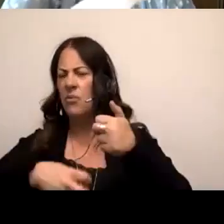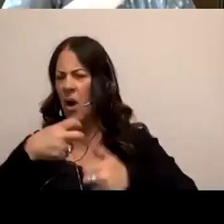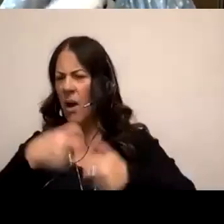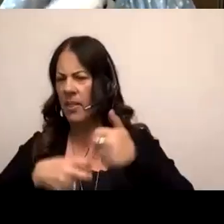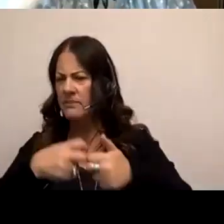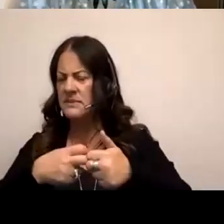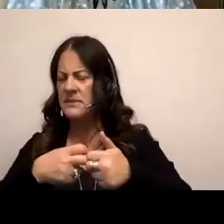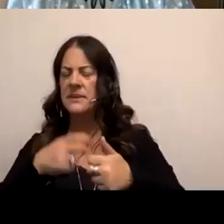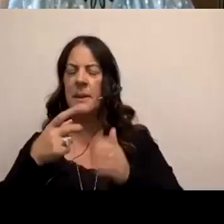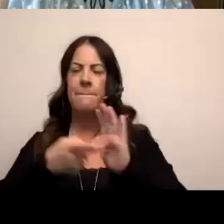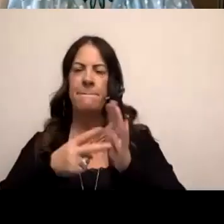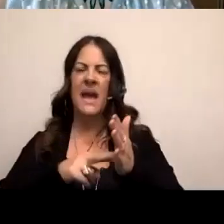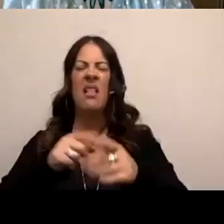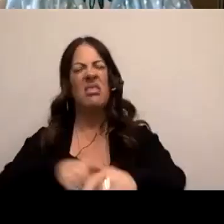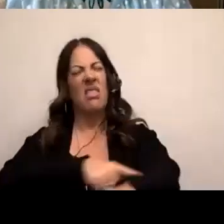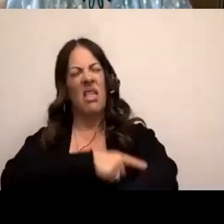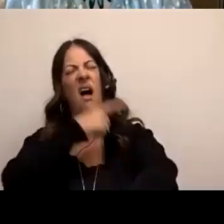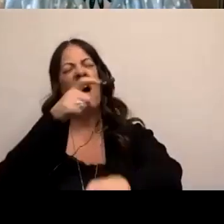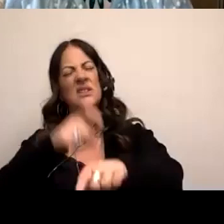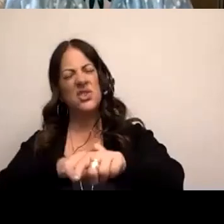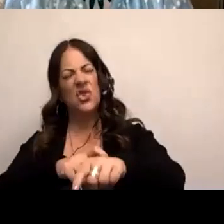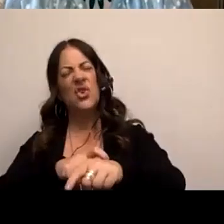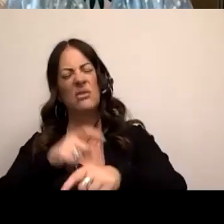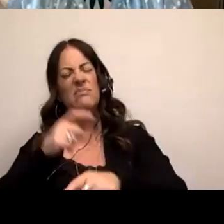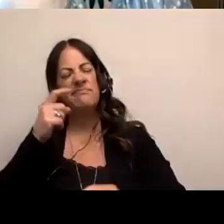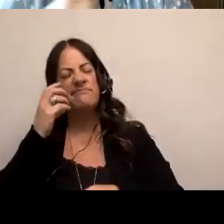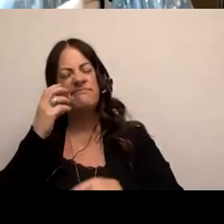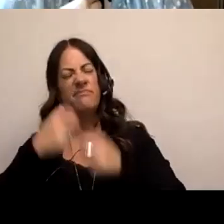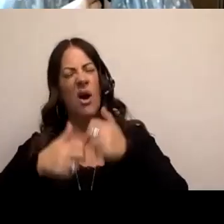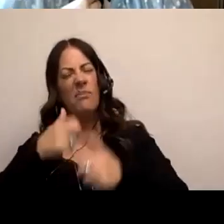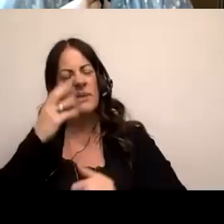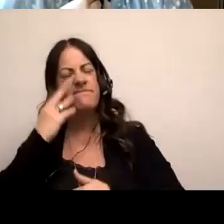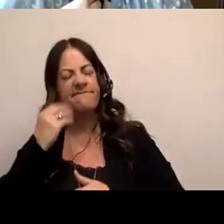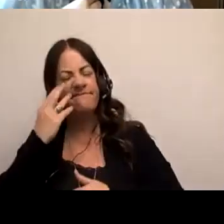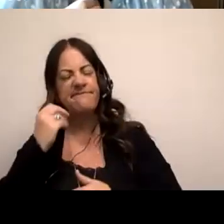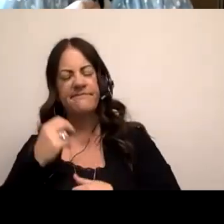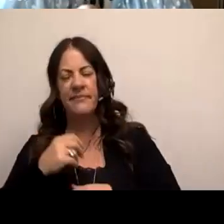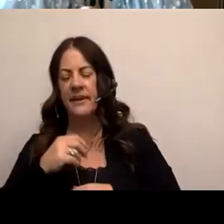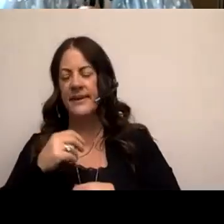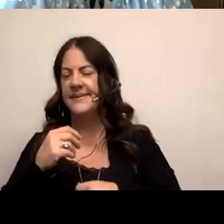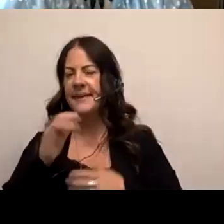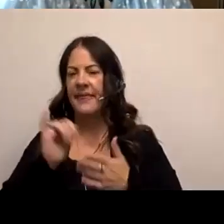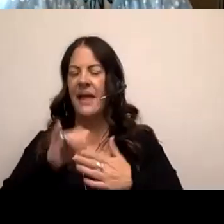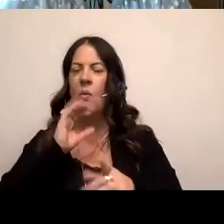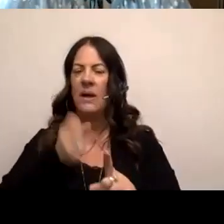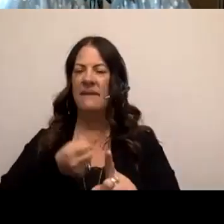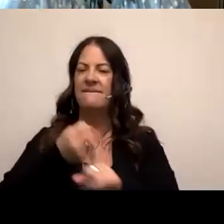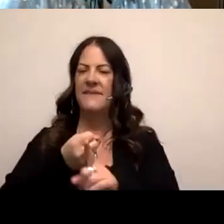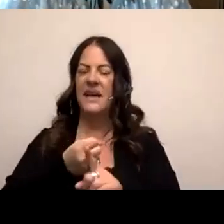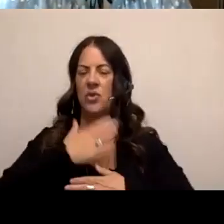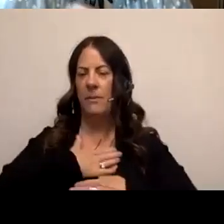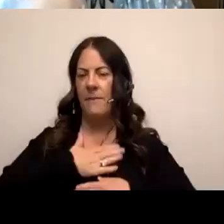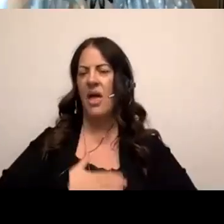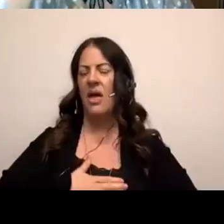TERM EXPERIENCES THAT WE HAVE THAT ARE GOING TO AFFECT HOW OUR BODY FUNCTIONS.